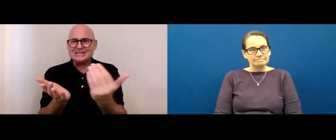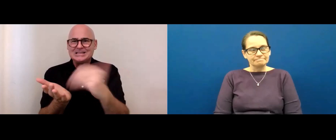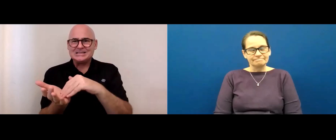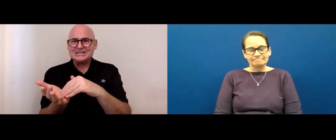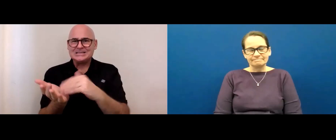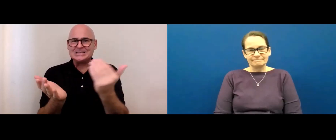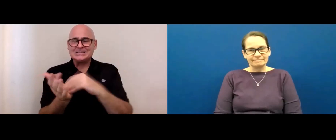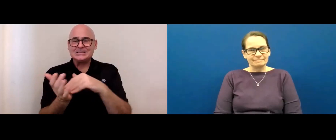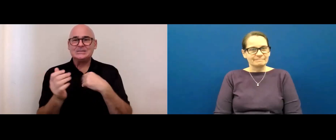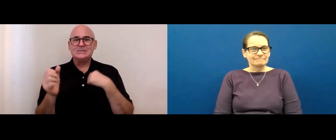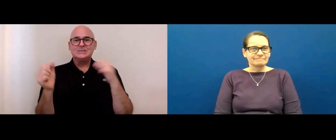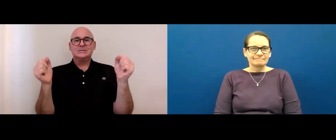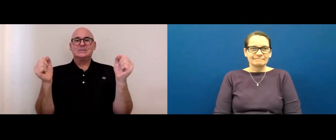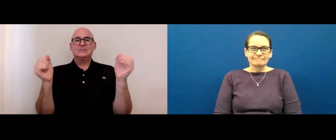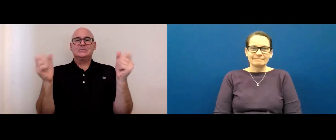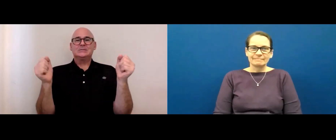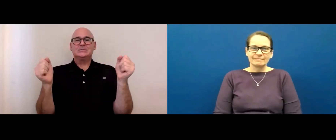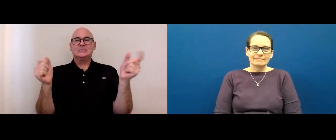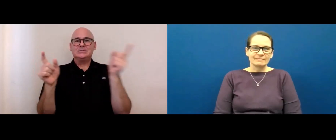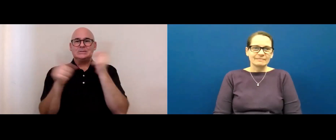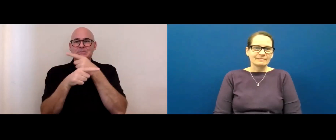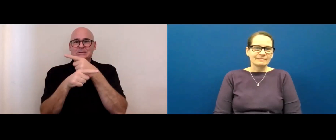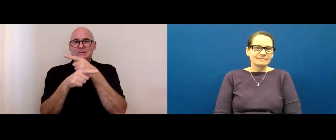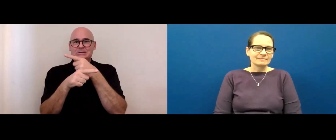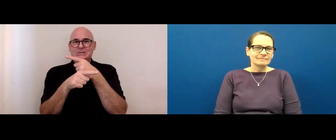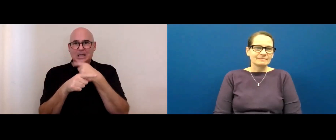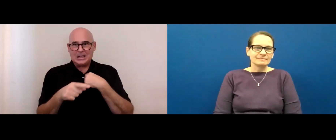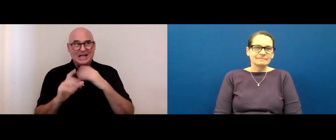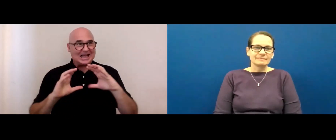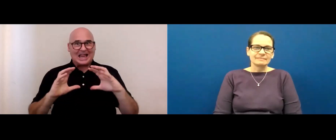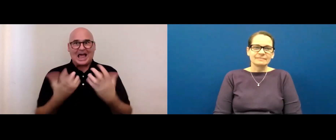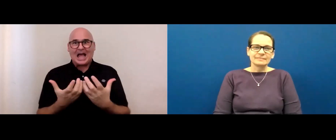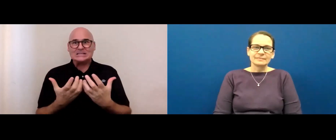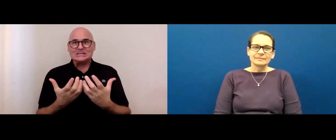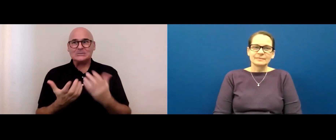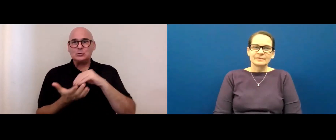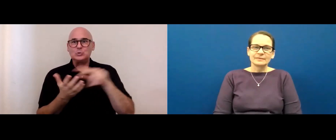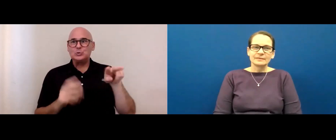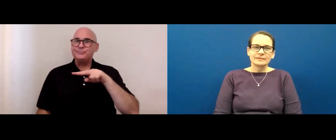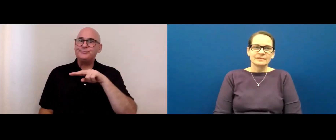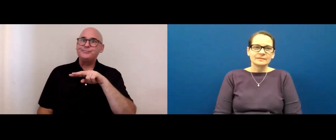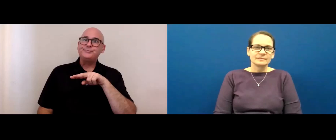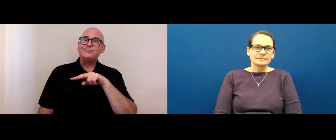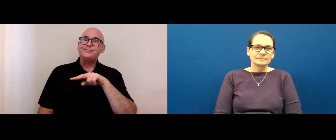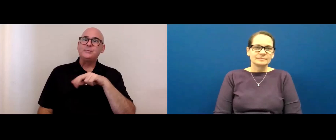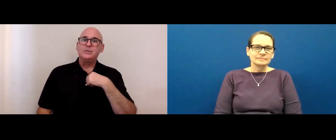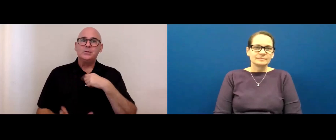at me and was like could you please say that again and I said it again in class with all the students